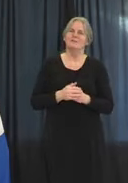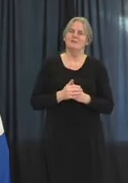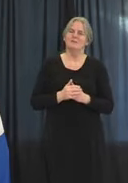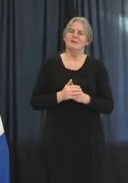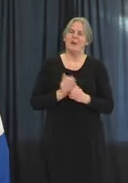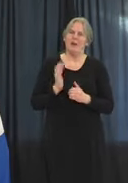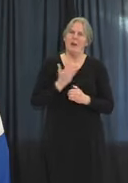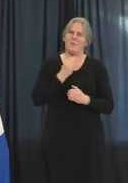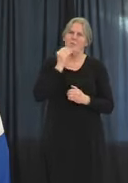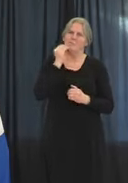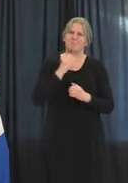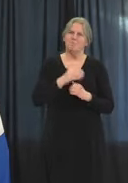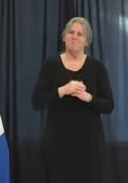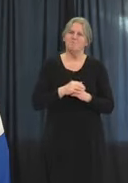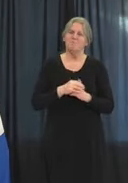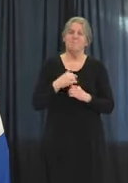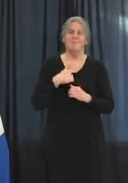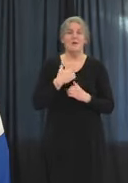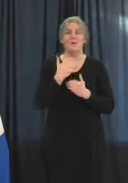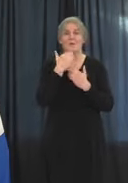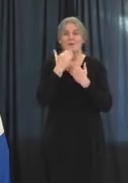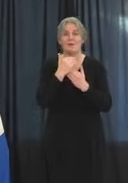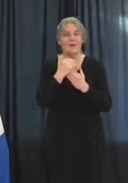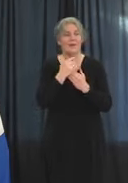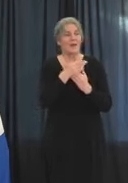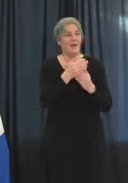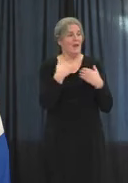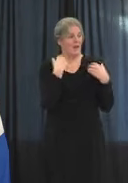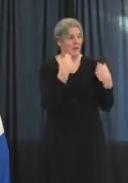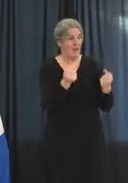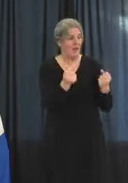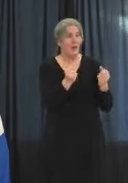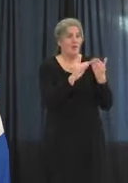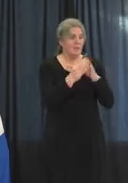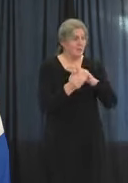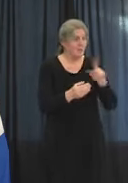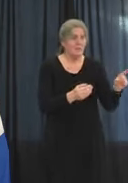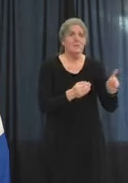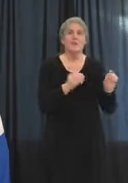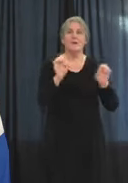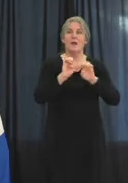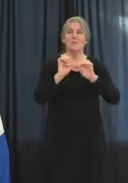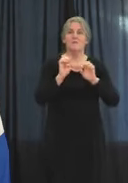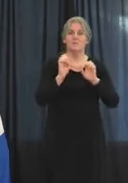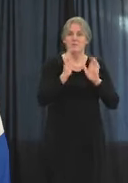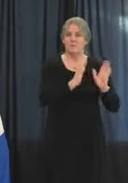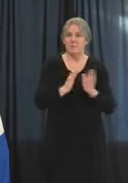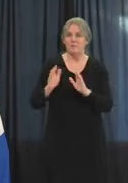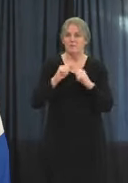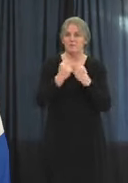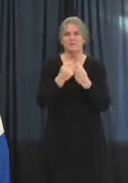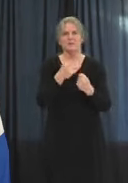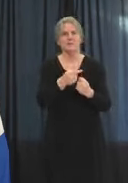call home. I would like to thank the community and the emergency coordination team for their